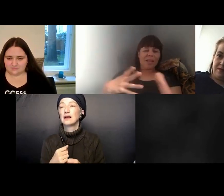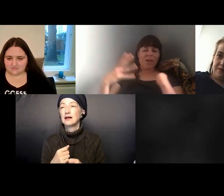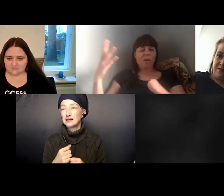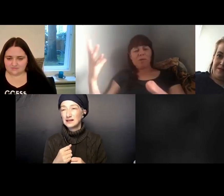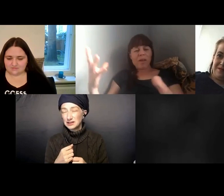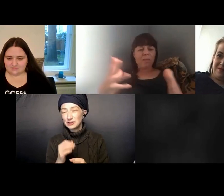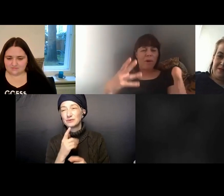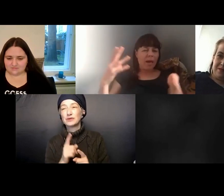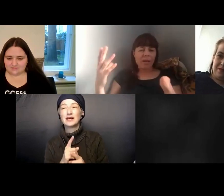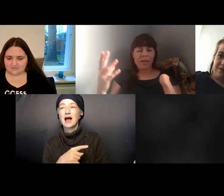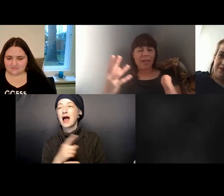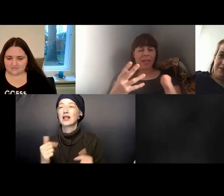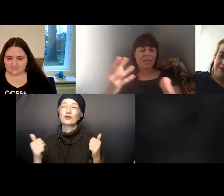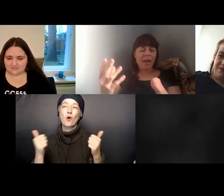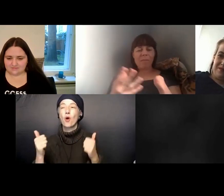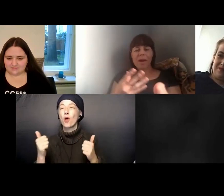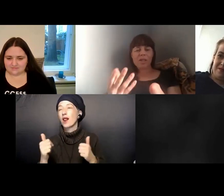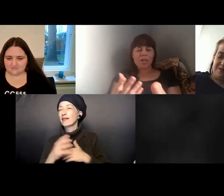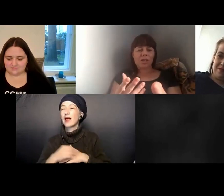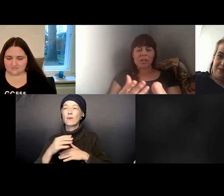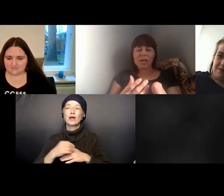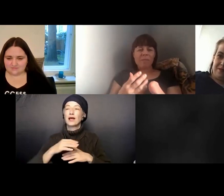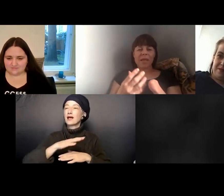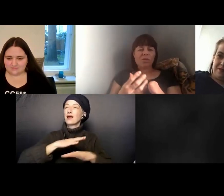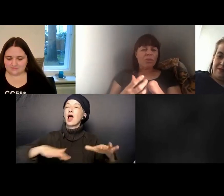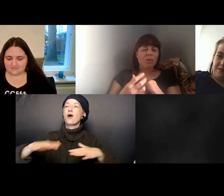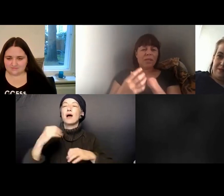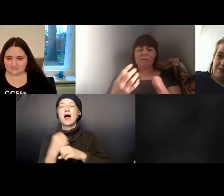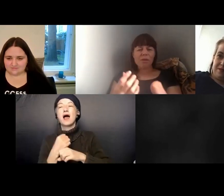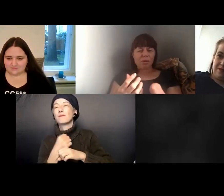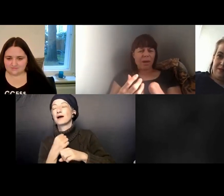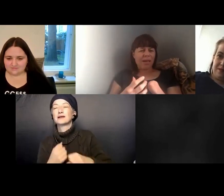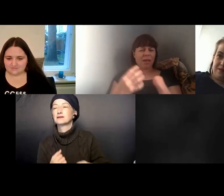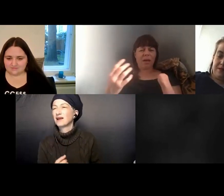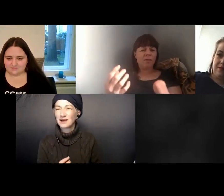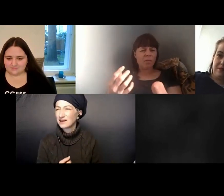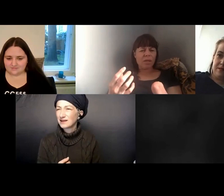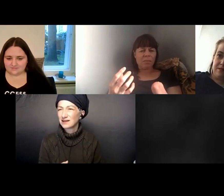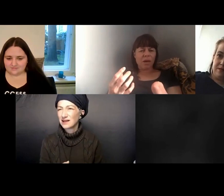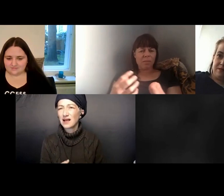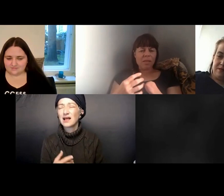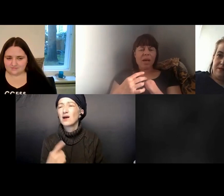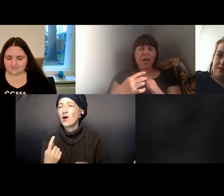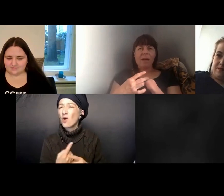don't-we-all-feel-brilliant - that in these collaborations, it's also difficult and uncomfortable sometimes.